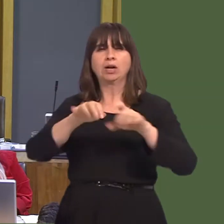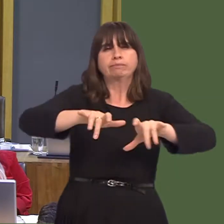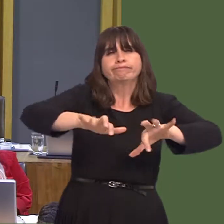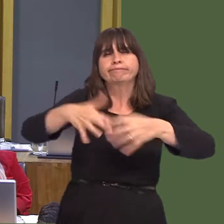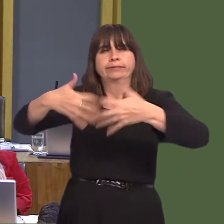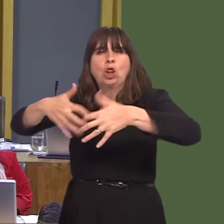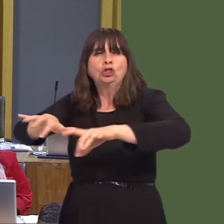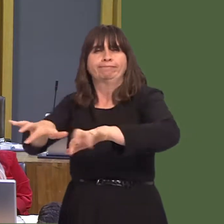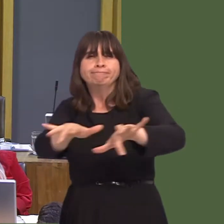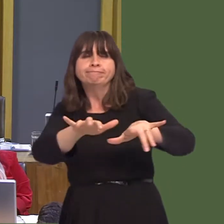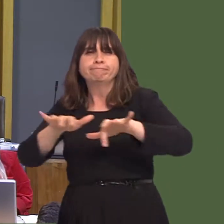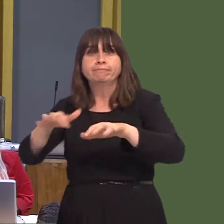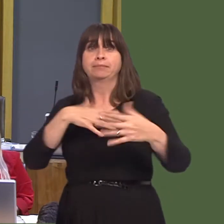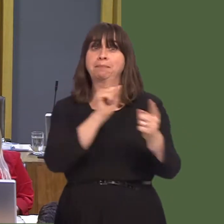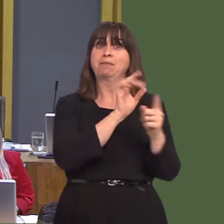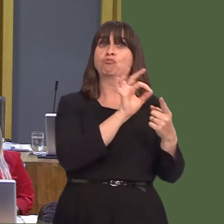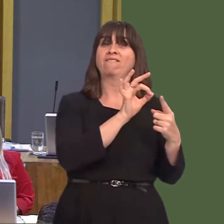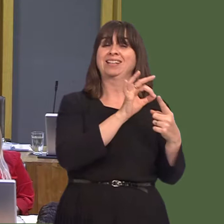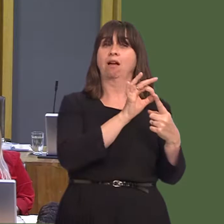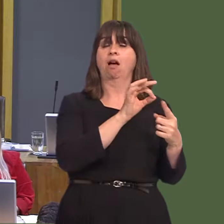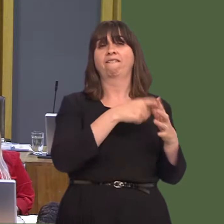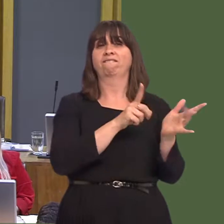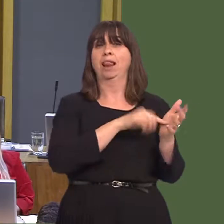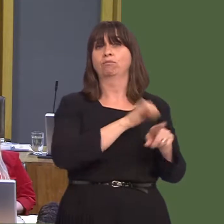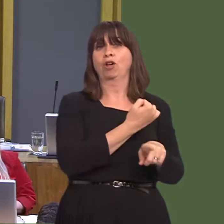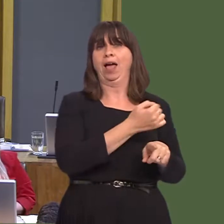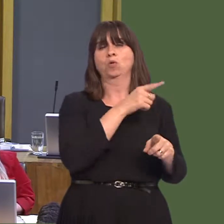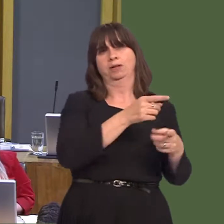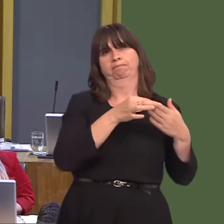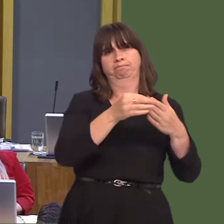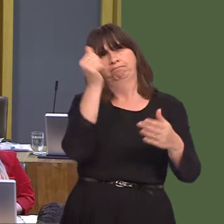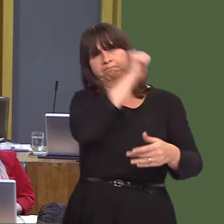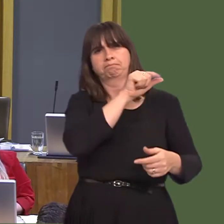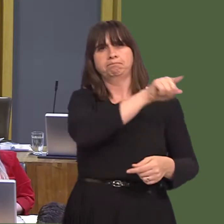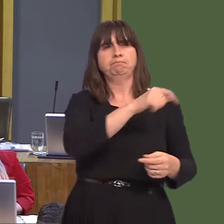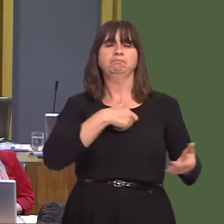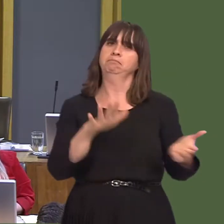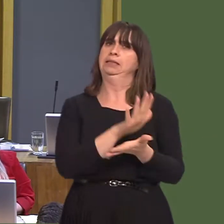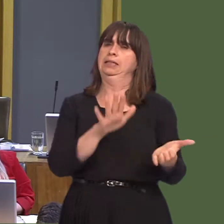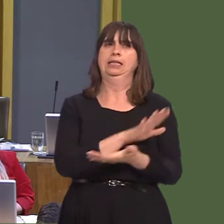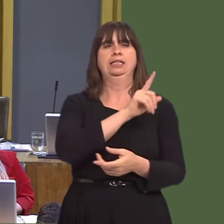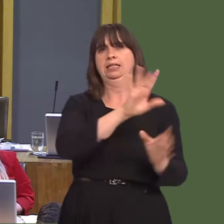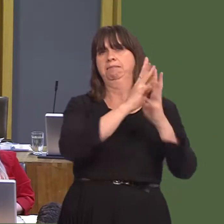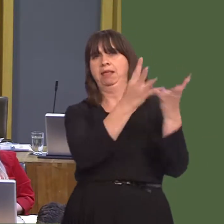met with Professor Phil Brown, who is leading that, and I must say we are very fortunate to be having him leading that work and the expert panel that's been put together.